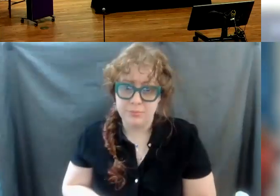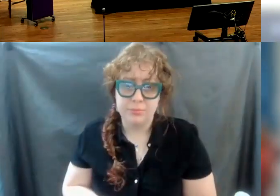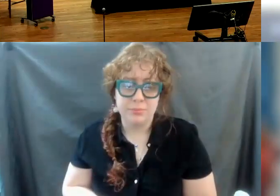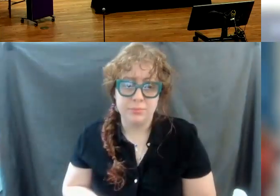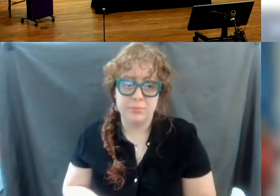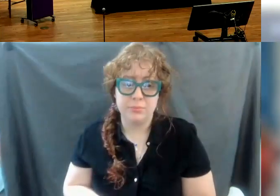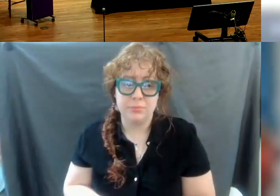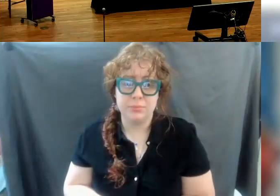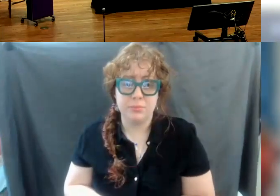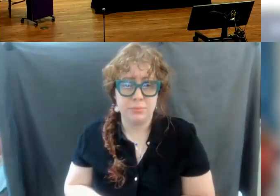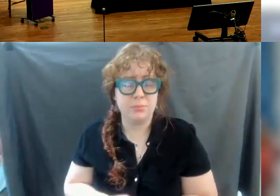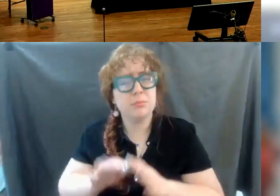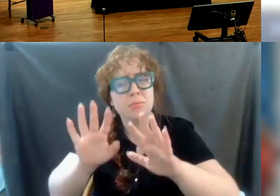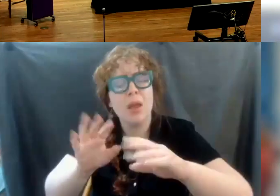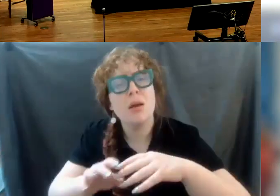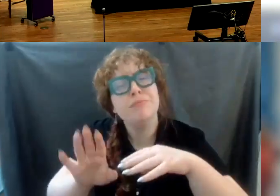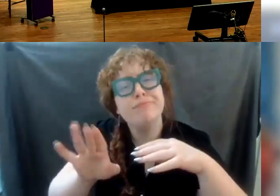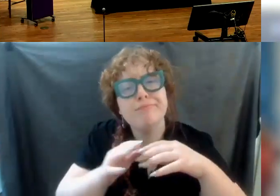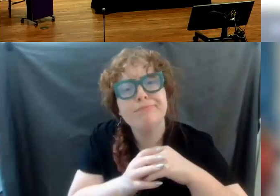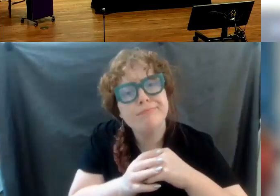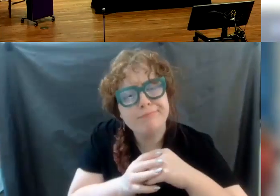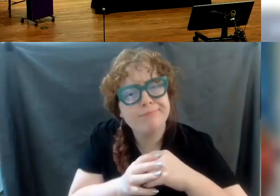challenge them to consider what would it mean for you